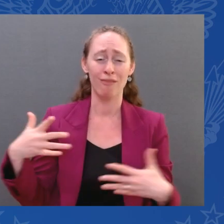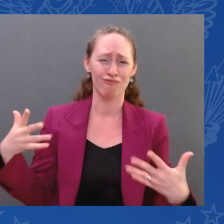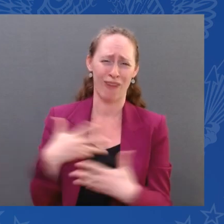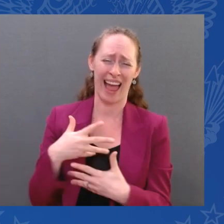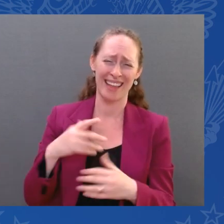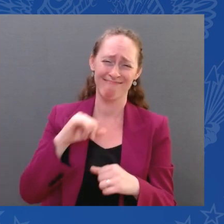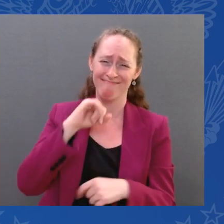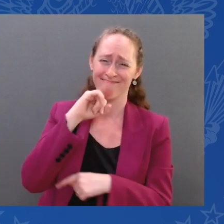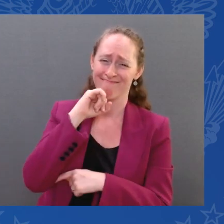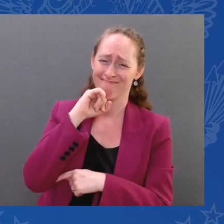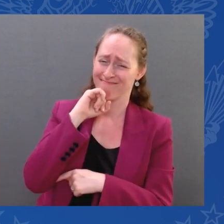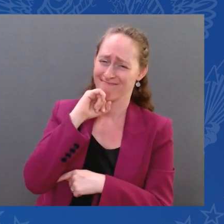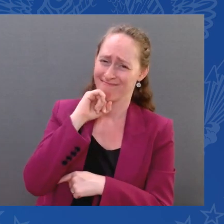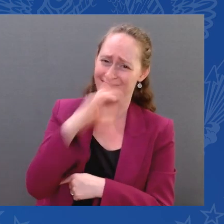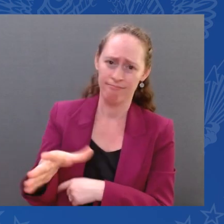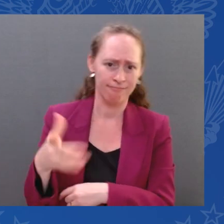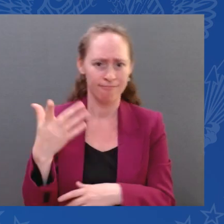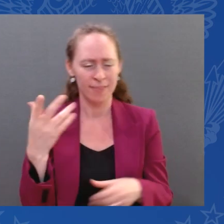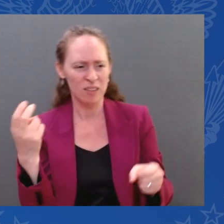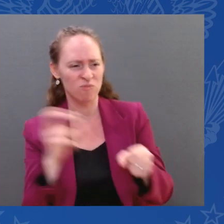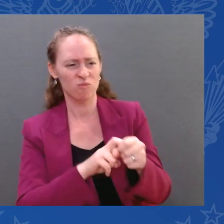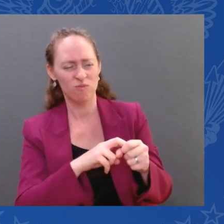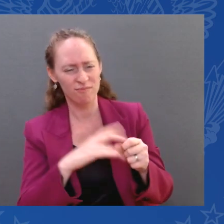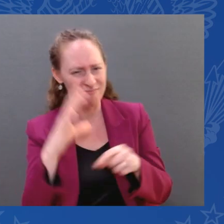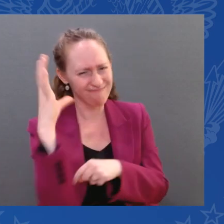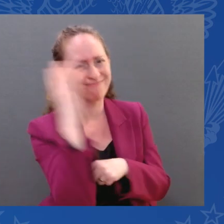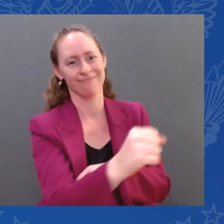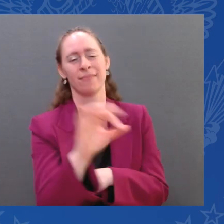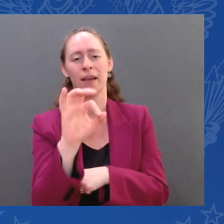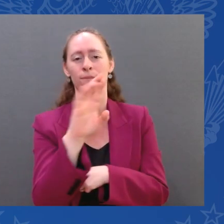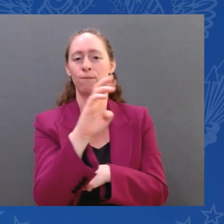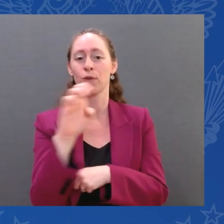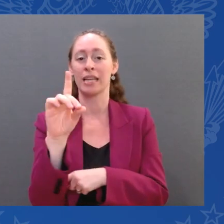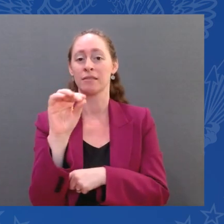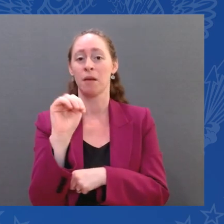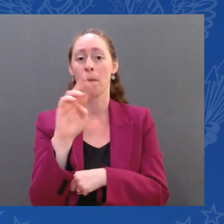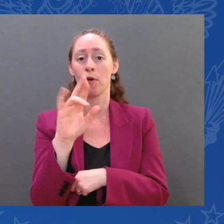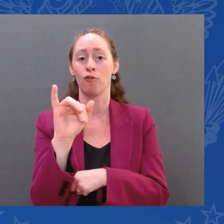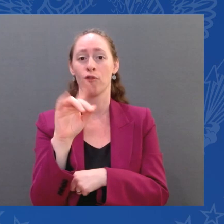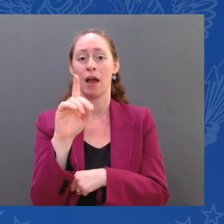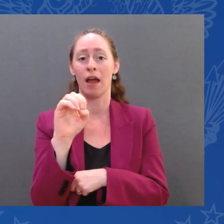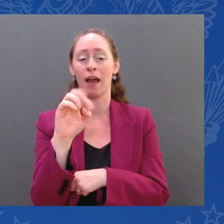She did more than dream a better America. She helped build one. As a founder of the Student